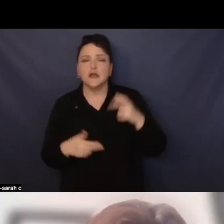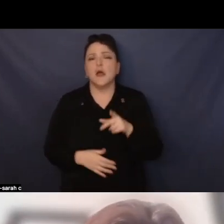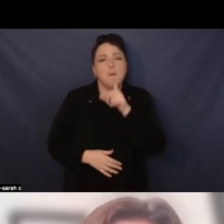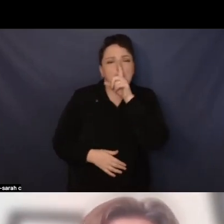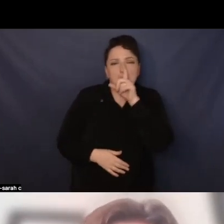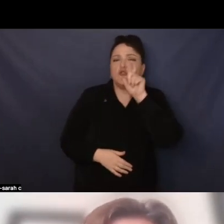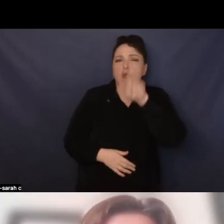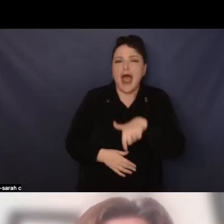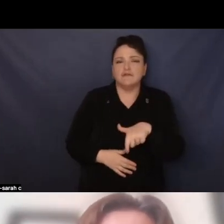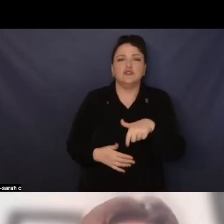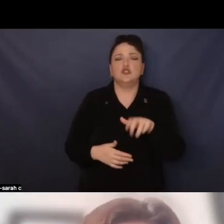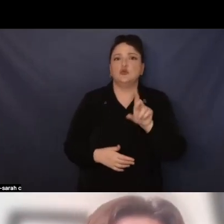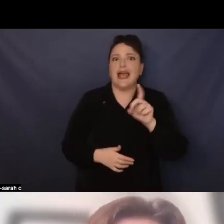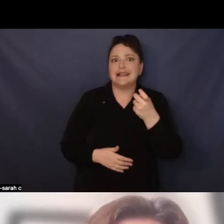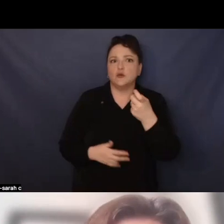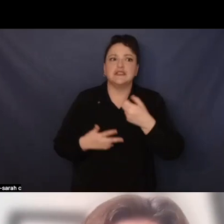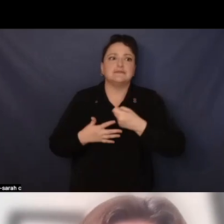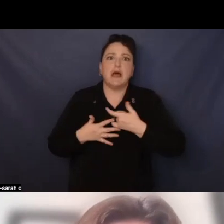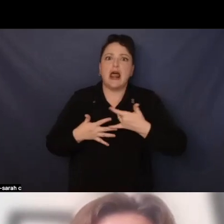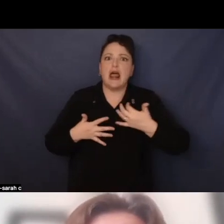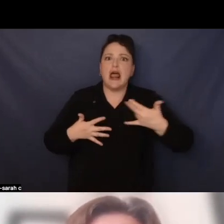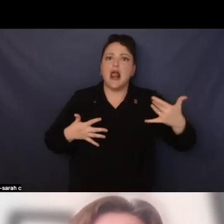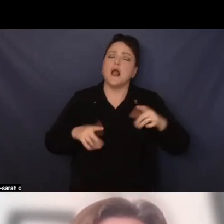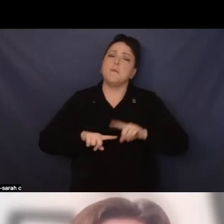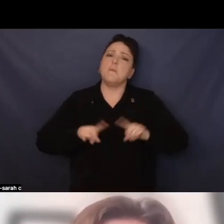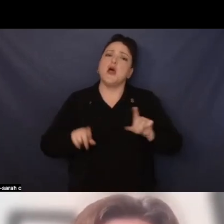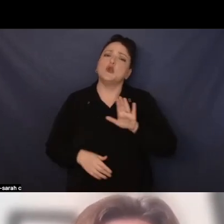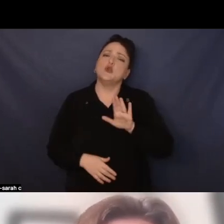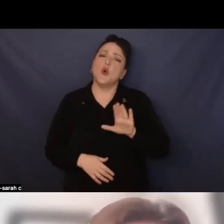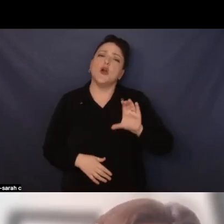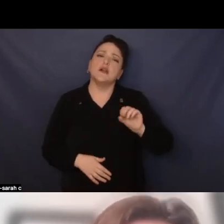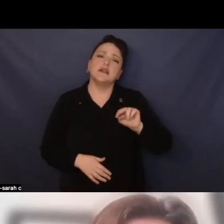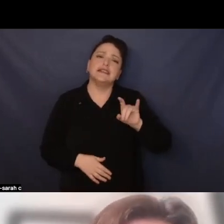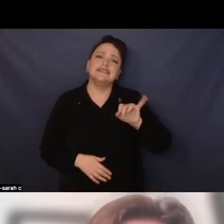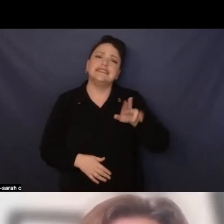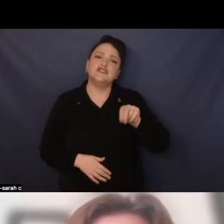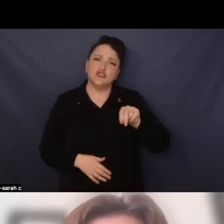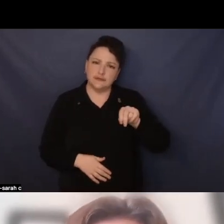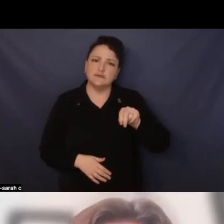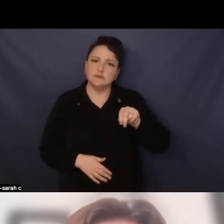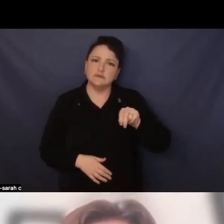diagnosis, but some name of your condition and why it's a disability under the ADA. Next slide.